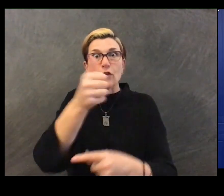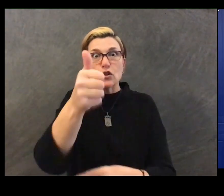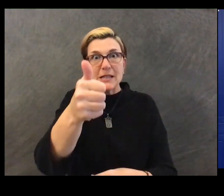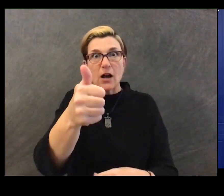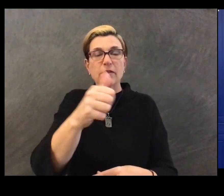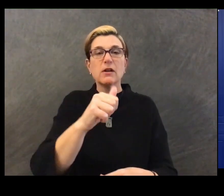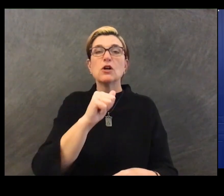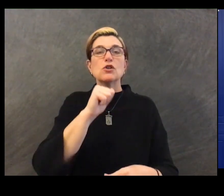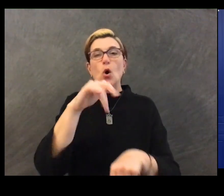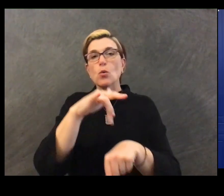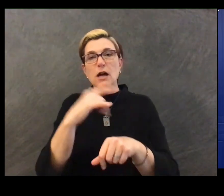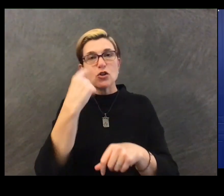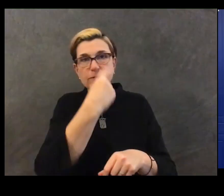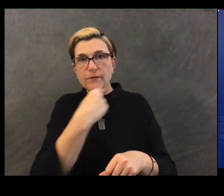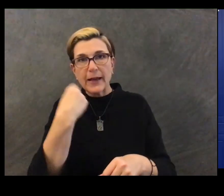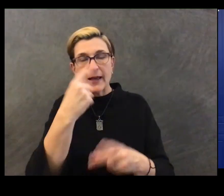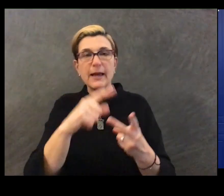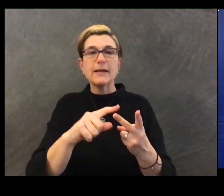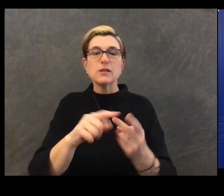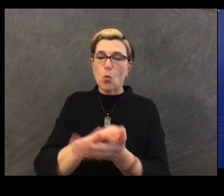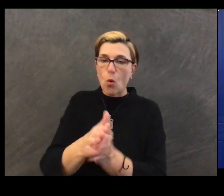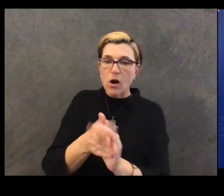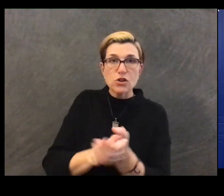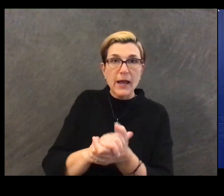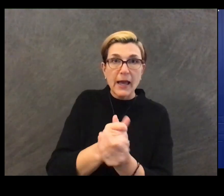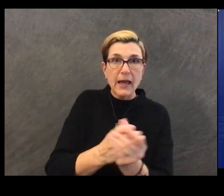making sure that they're washing their hands but the other piece I wanted to